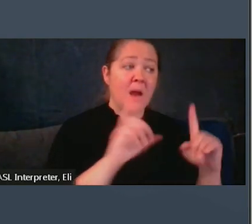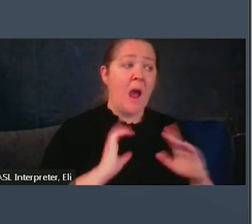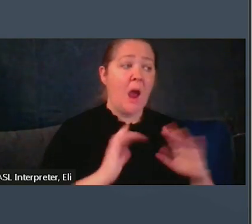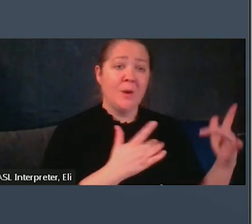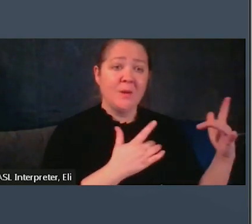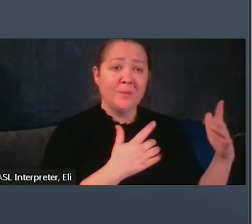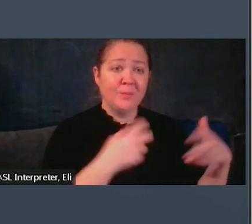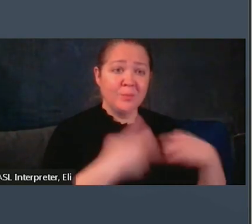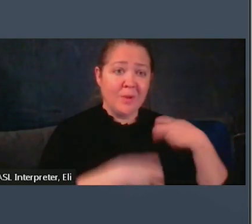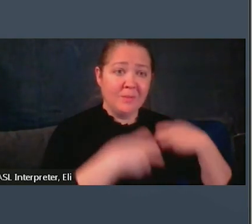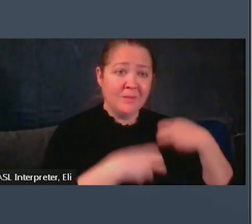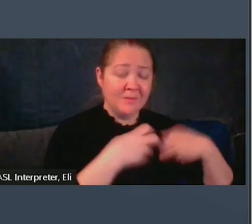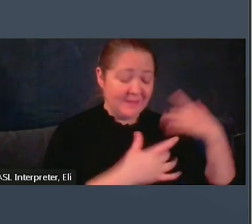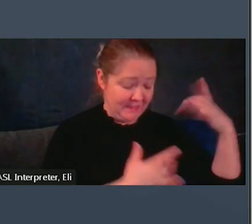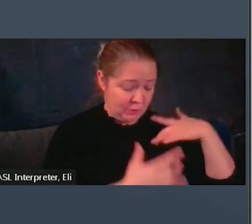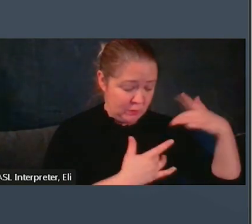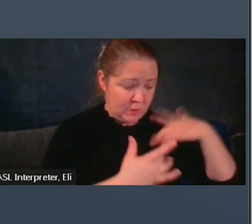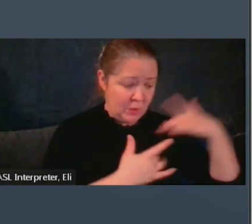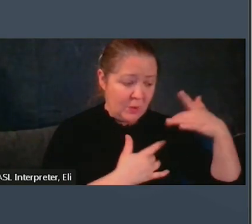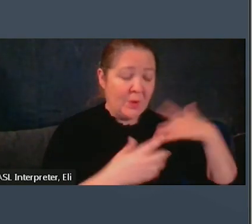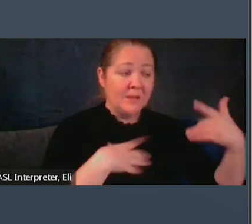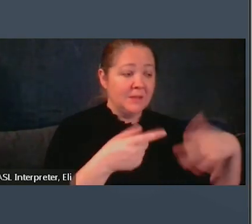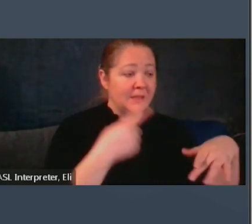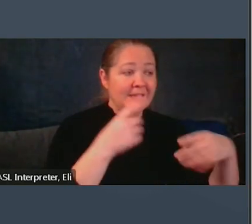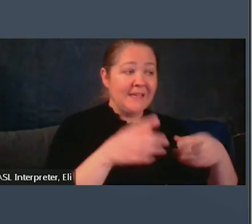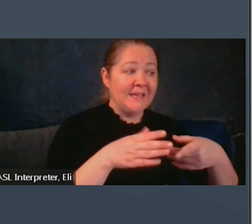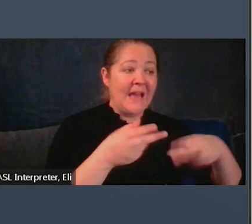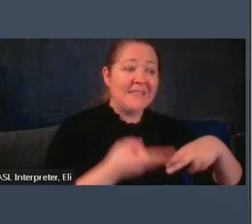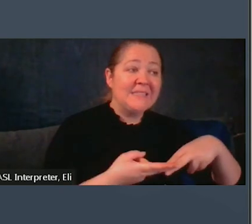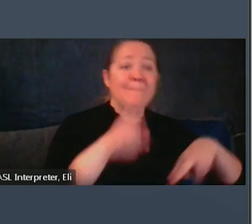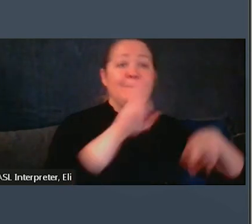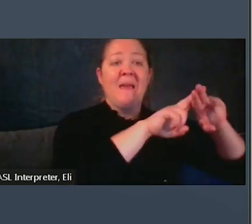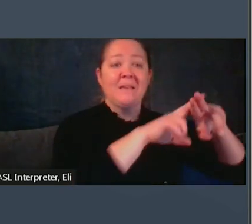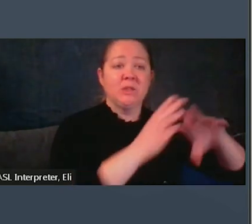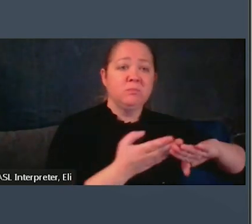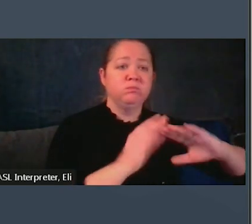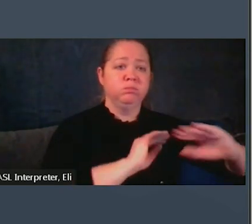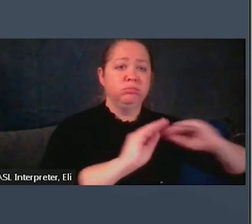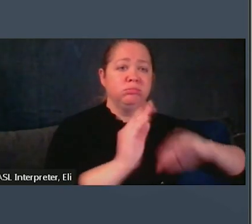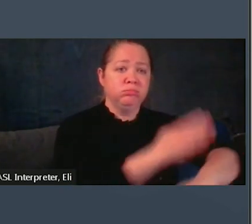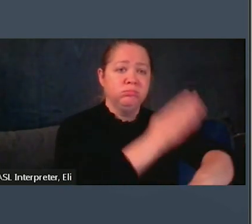the community and the impact that it's going to have. And I think anytime that you have two things working